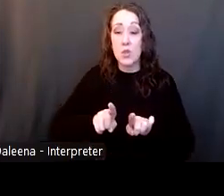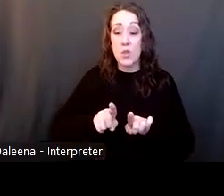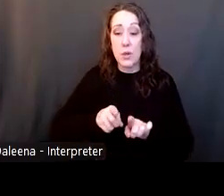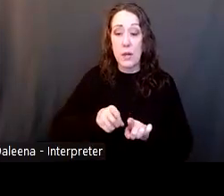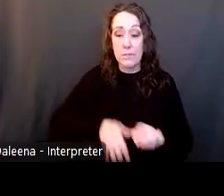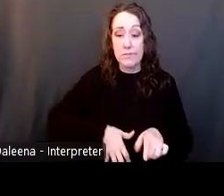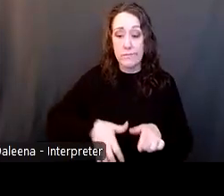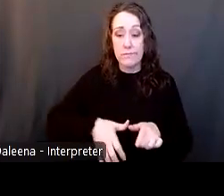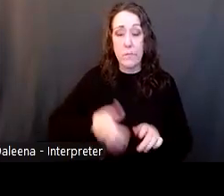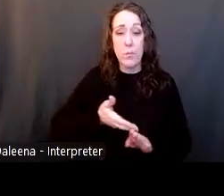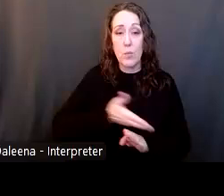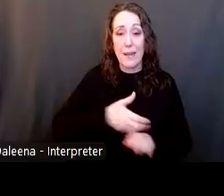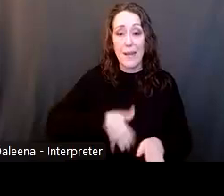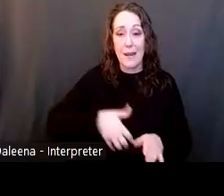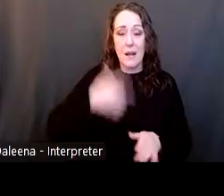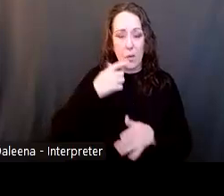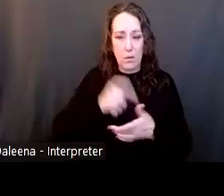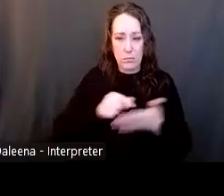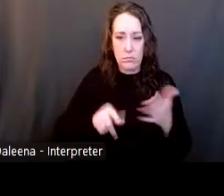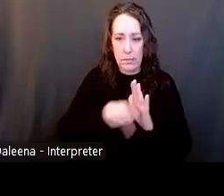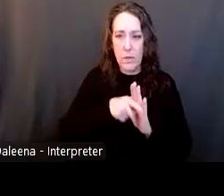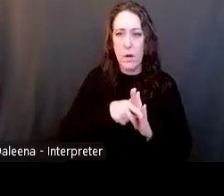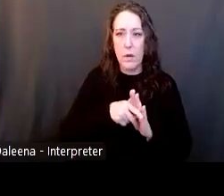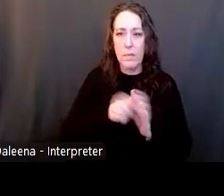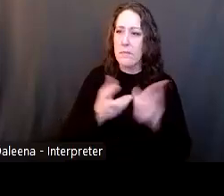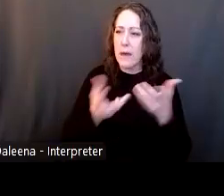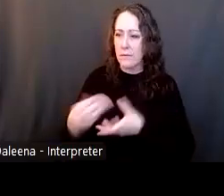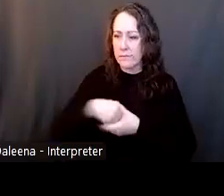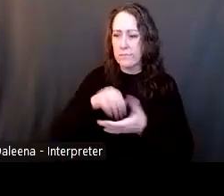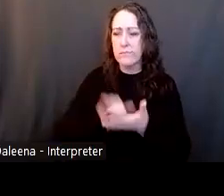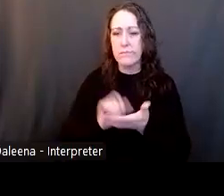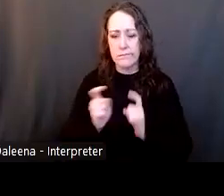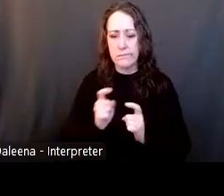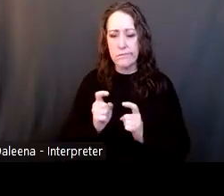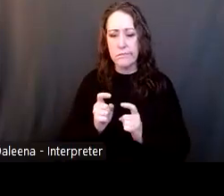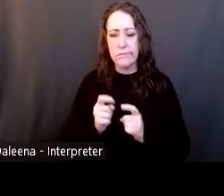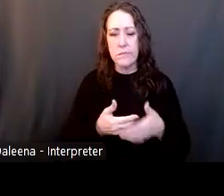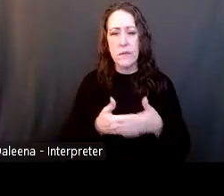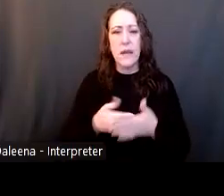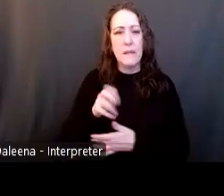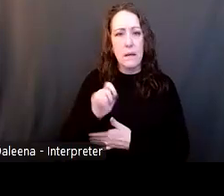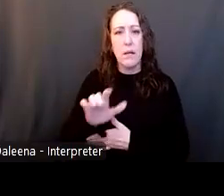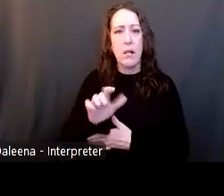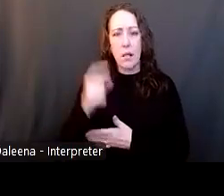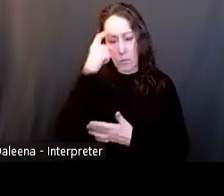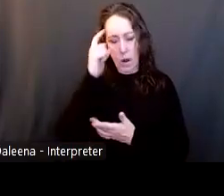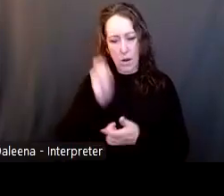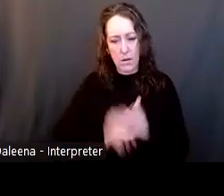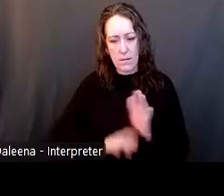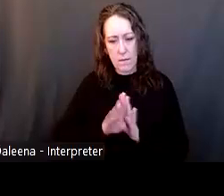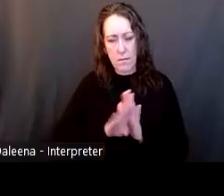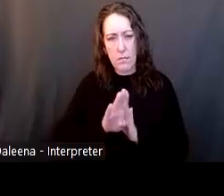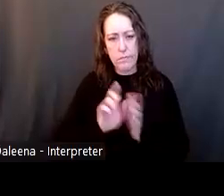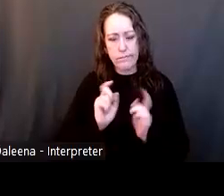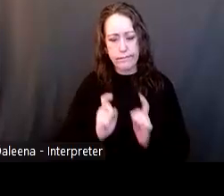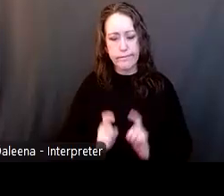there are of course a host of factors that can alter fetal brain development those include the